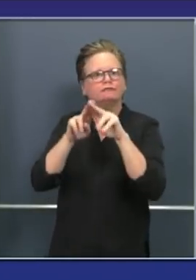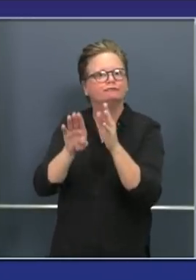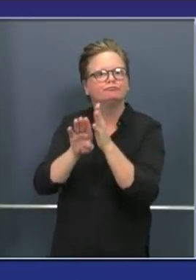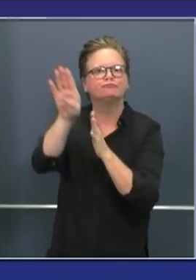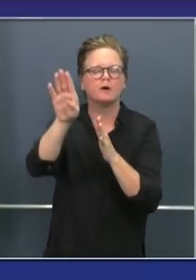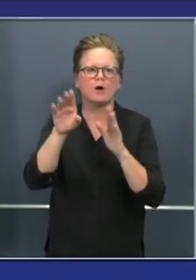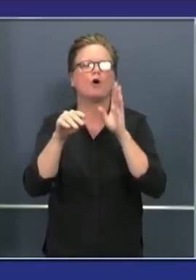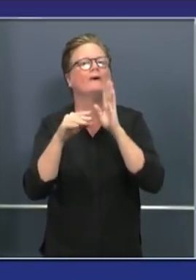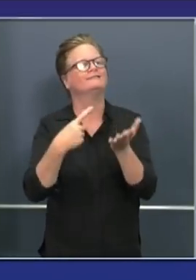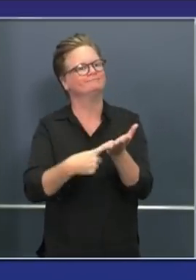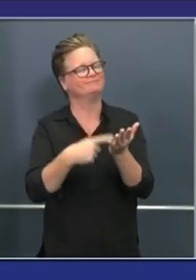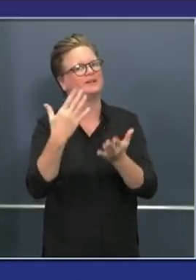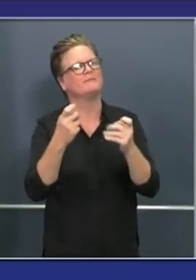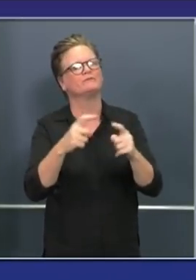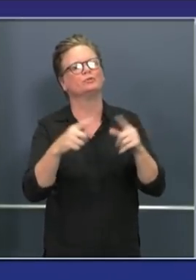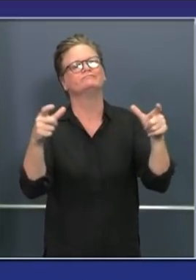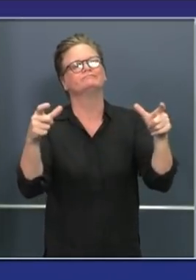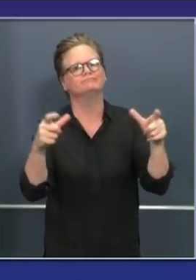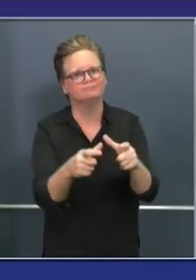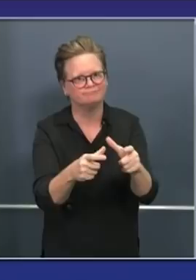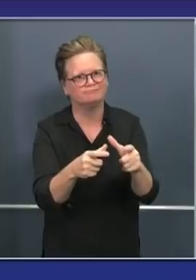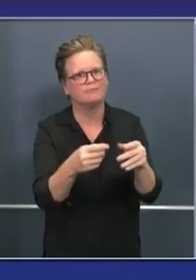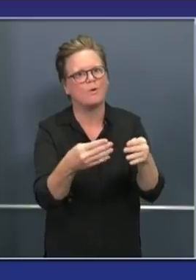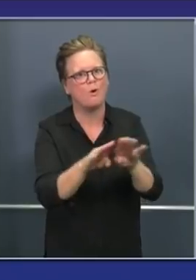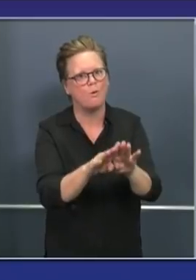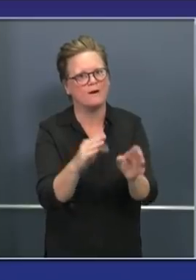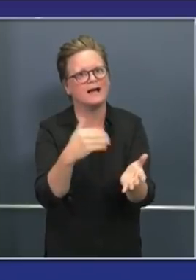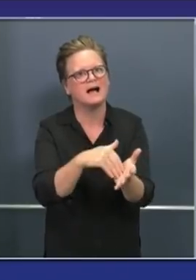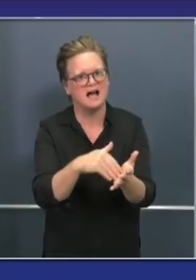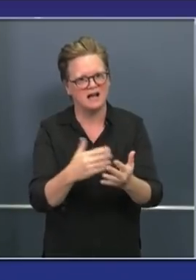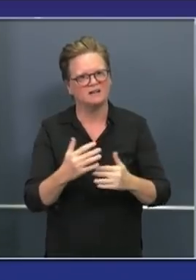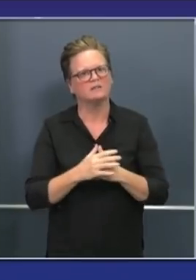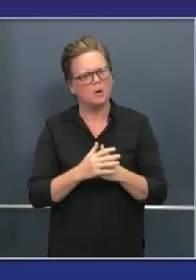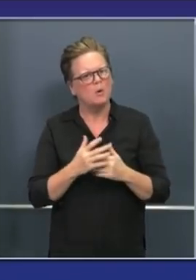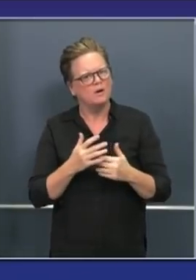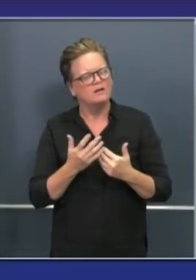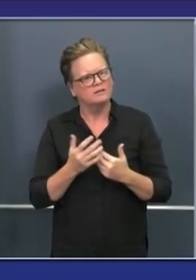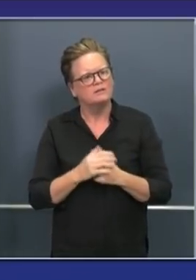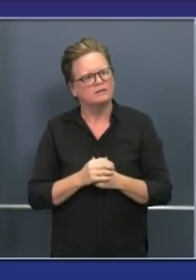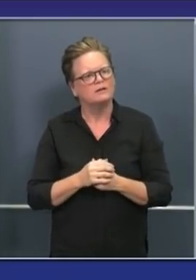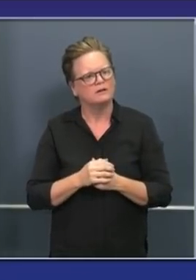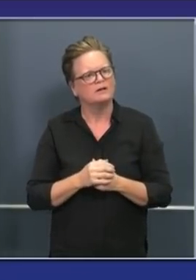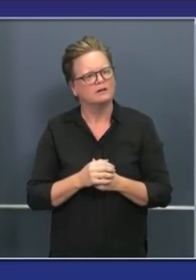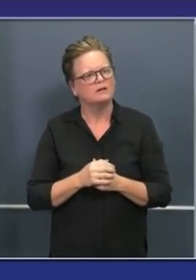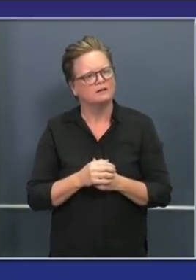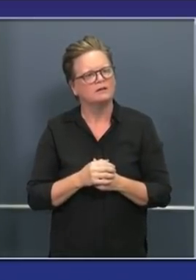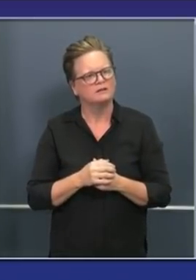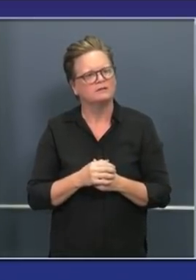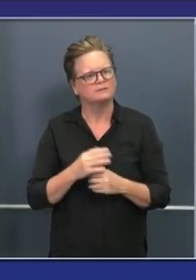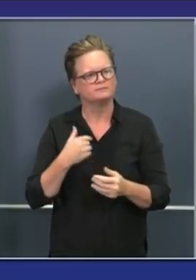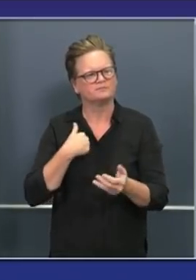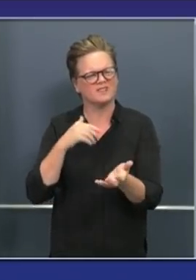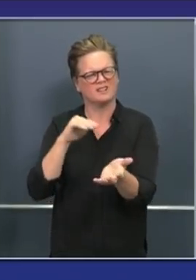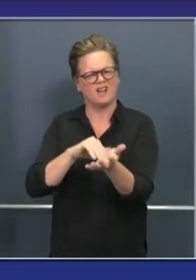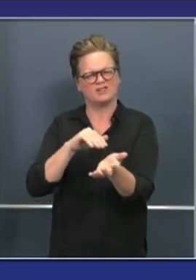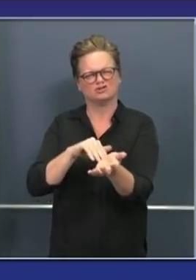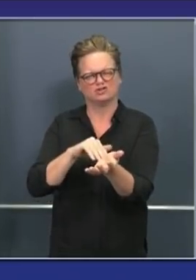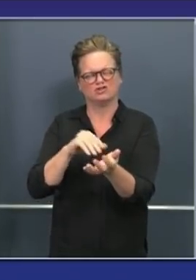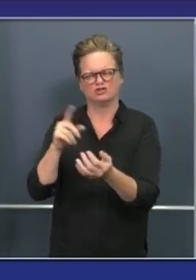THE ACUITY OF FOCUS ON DIFFERENT PARTS OF CALIFORNIA AS WE BEGIN -- OR, RATHER, AS